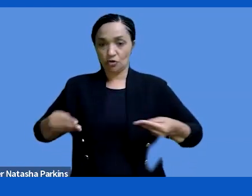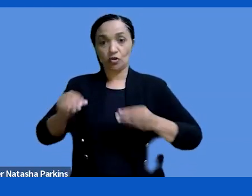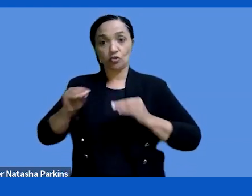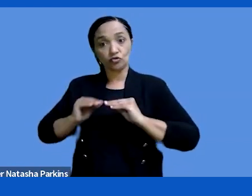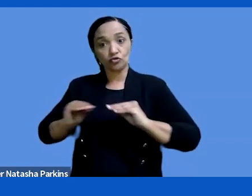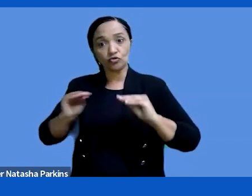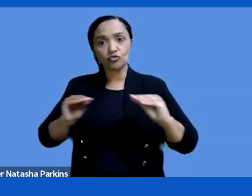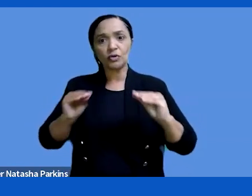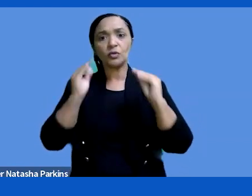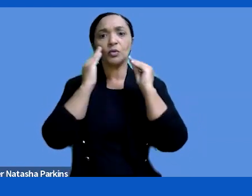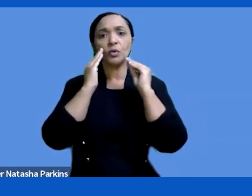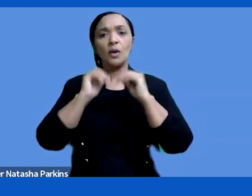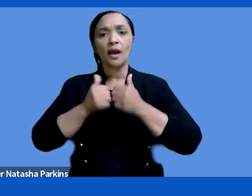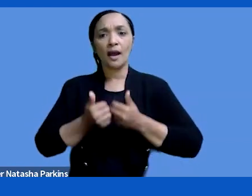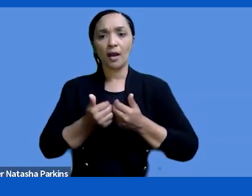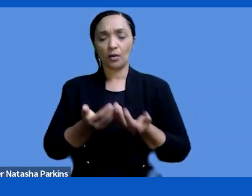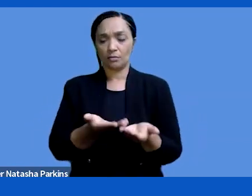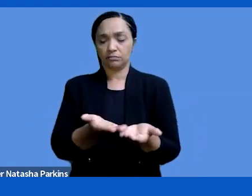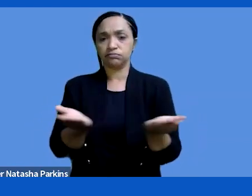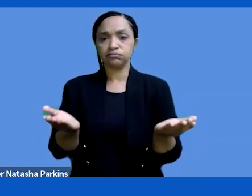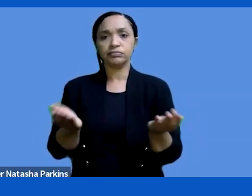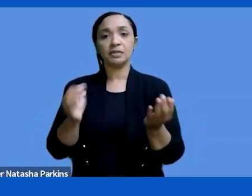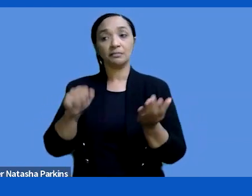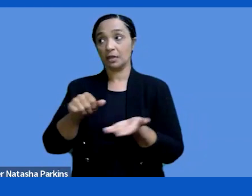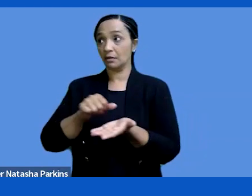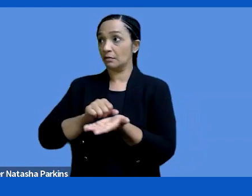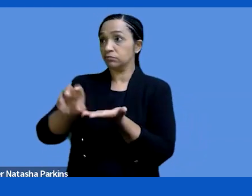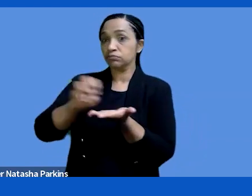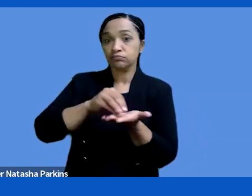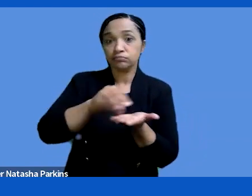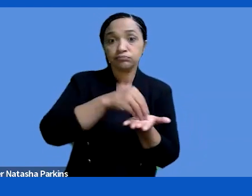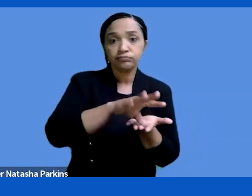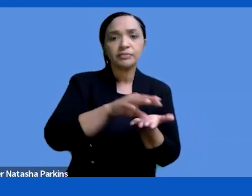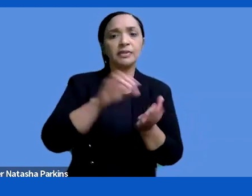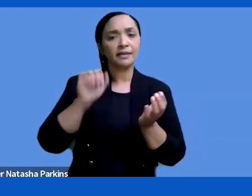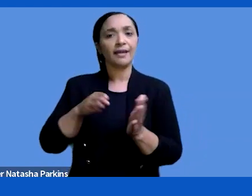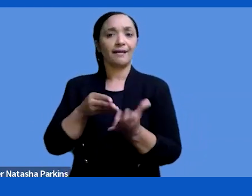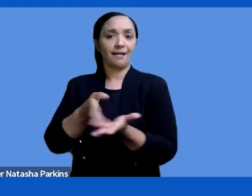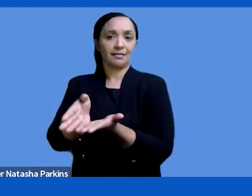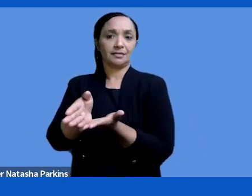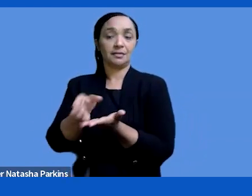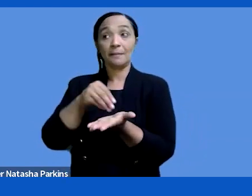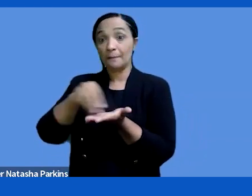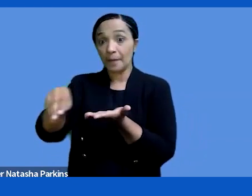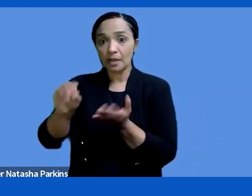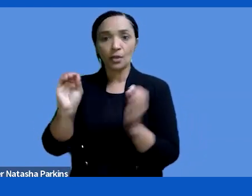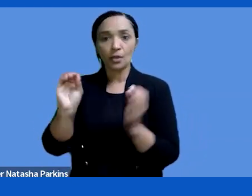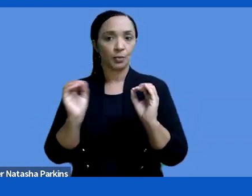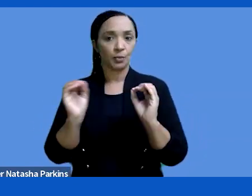all publicly available and free of charge. Second, and this is somewhat new also to me. A